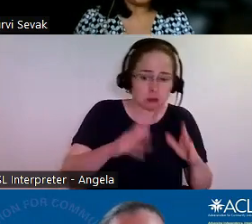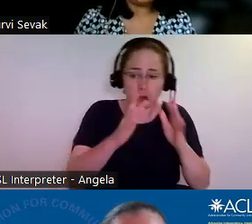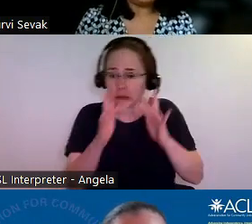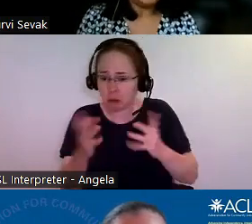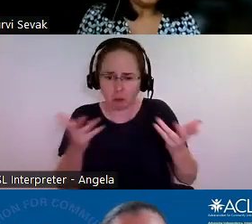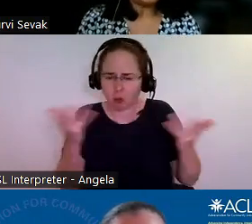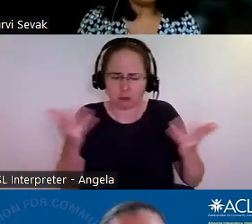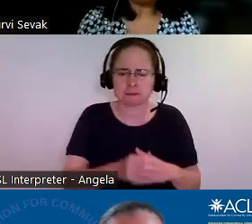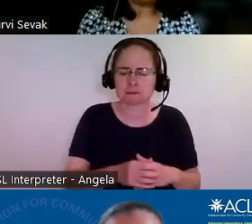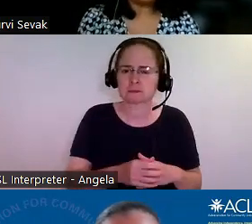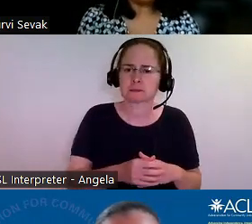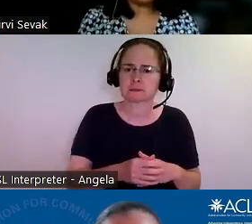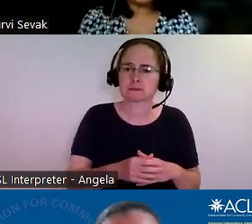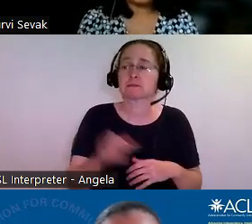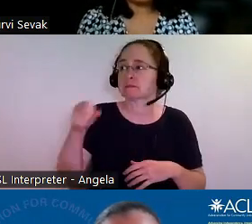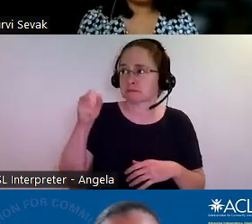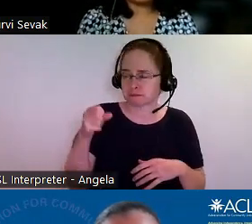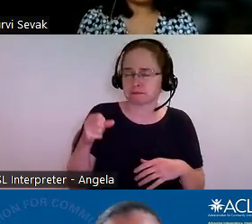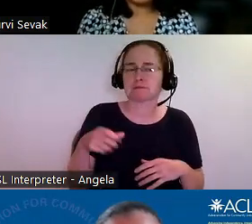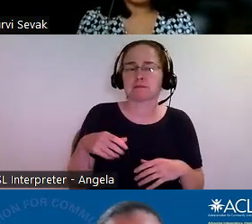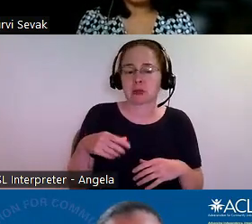(Purvi Sevak) Yeah. They definitely expressed an